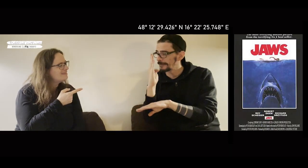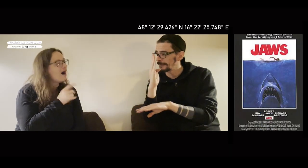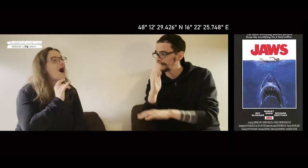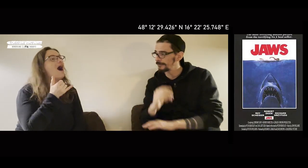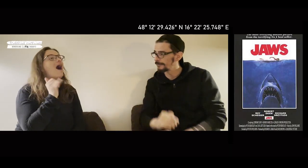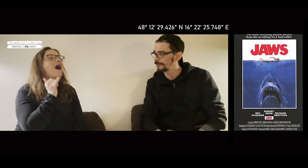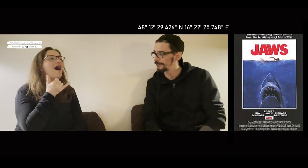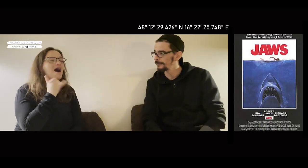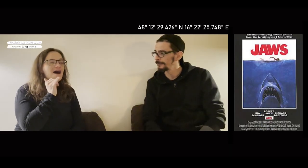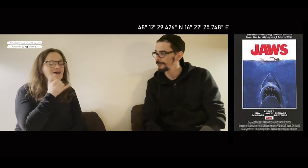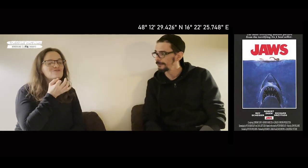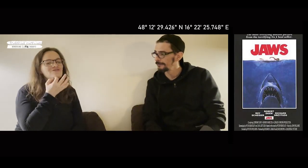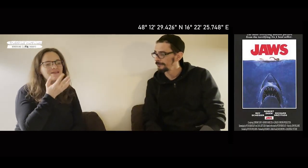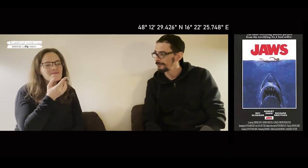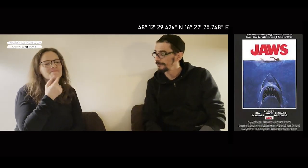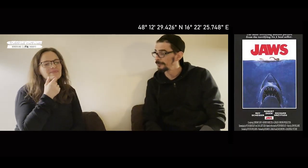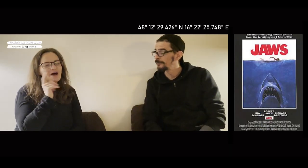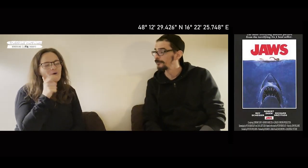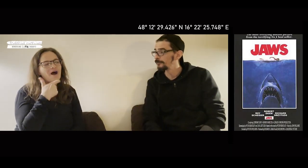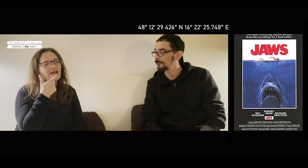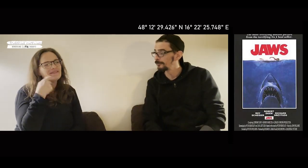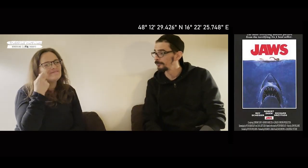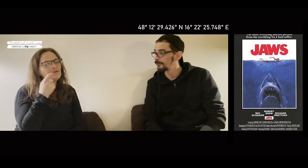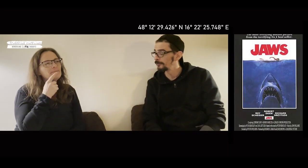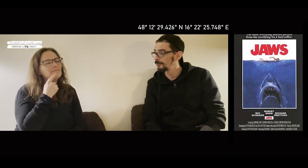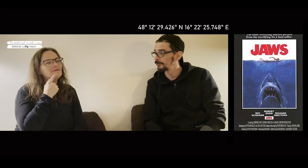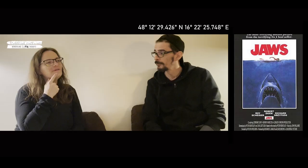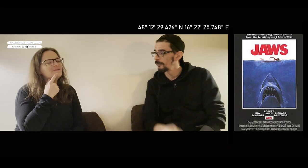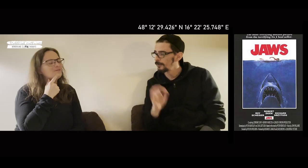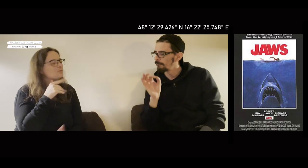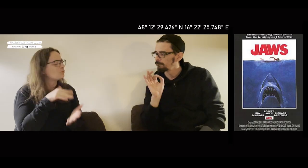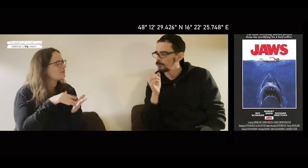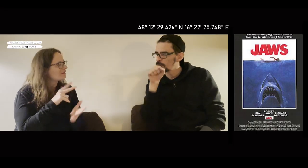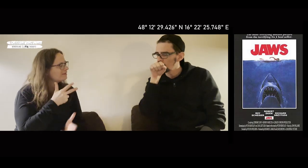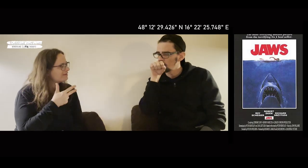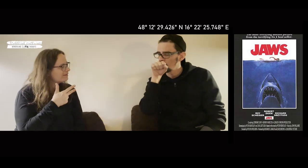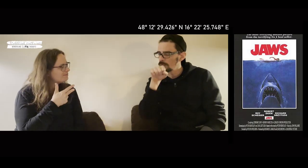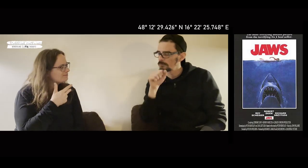"Jaws". - Oh right, that's also an older film and the third film?